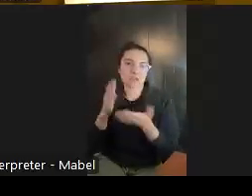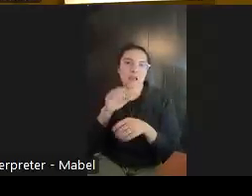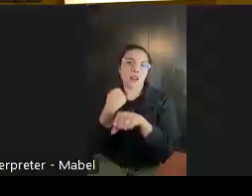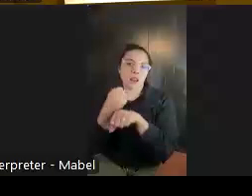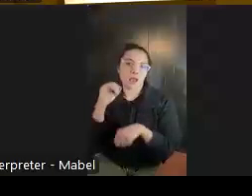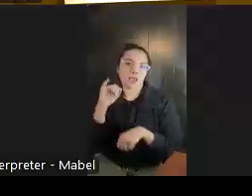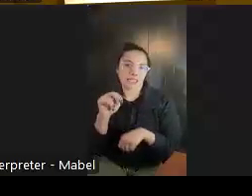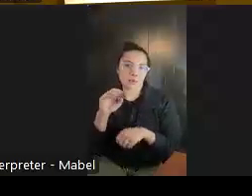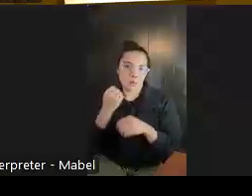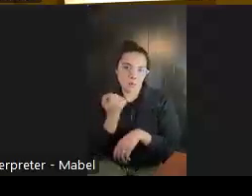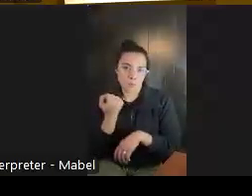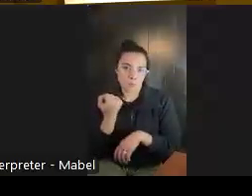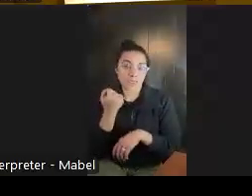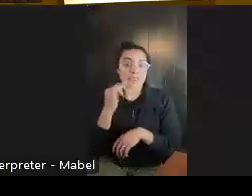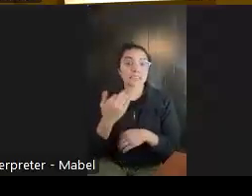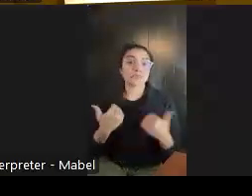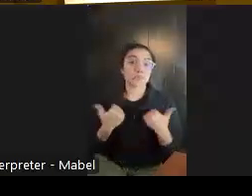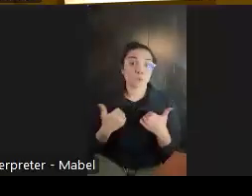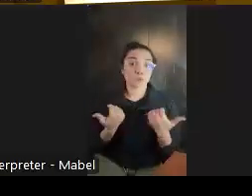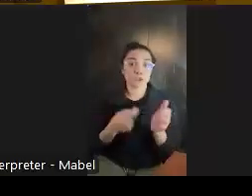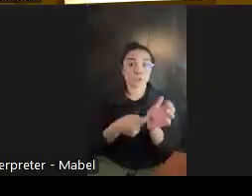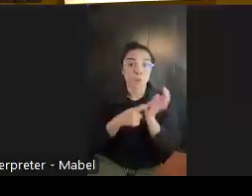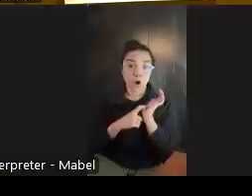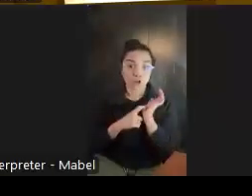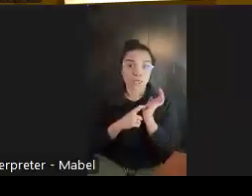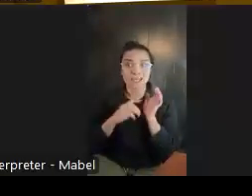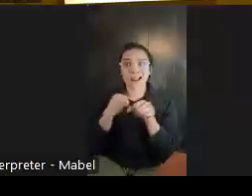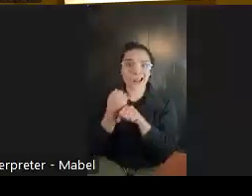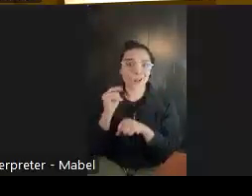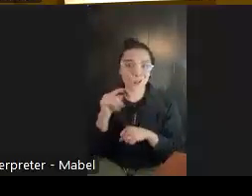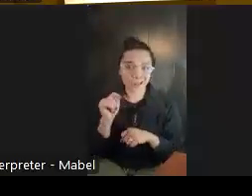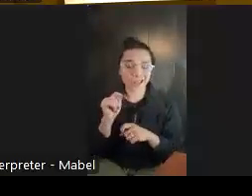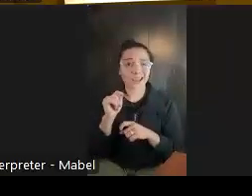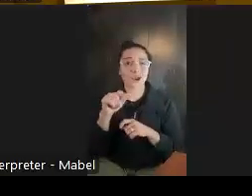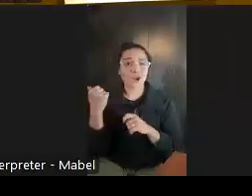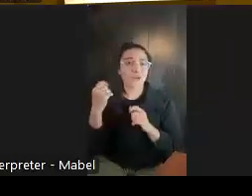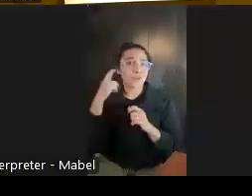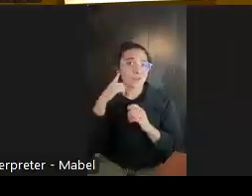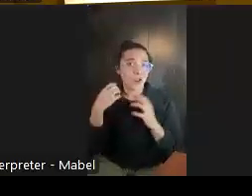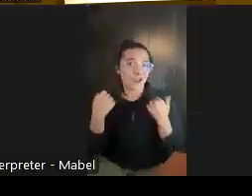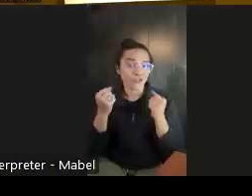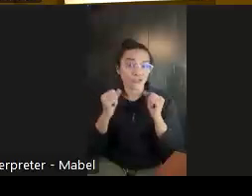a youth is requiring that again a locked unit um in the emergency setting is a is a better fit um